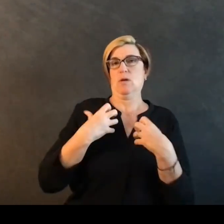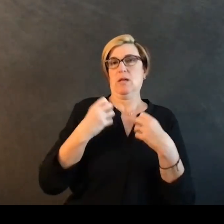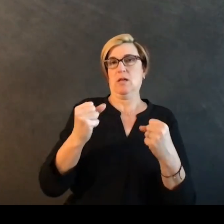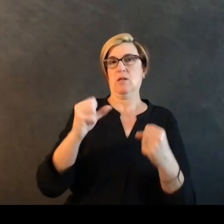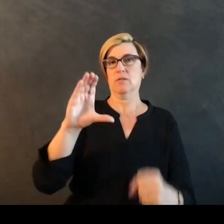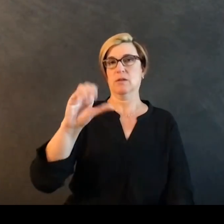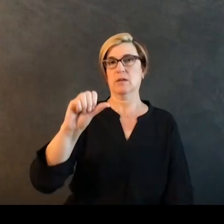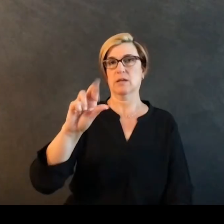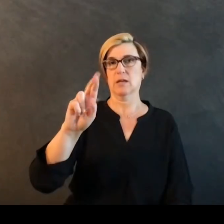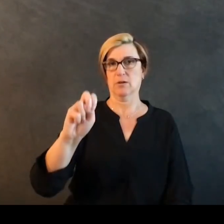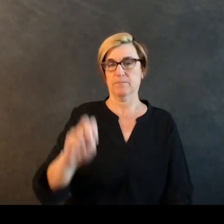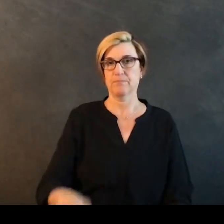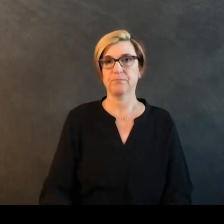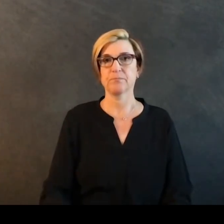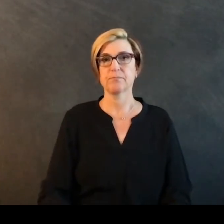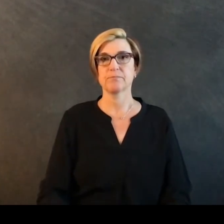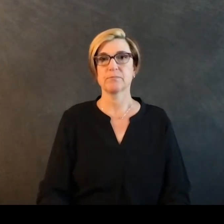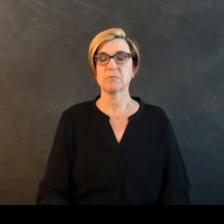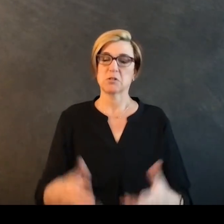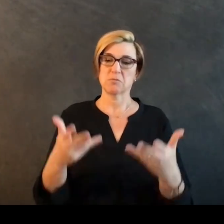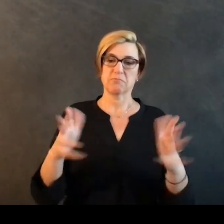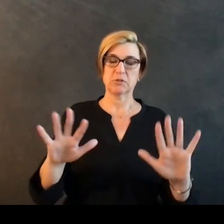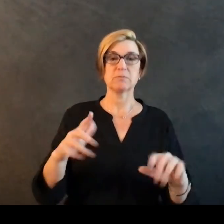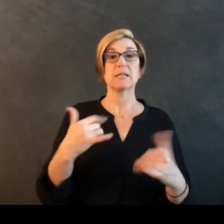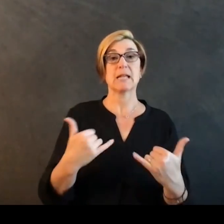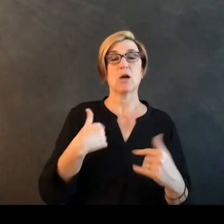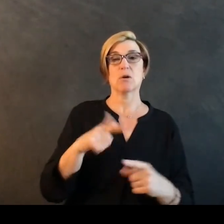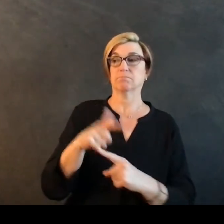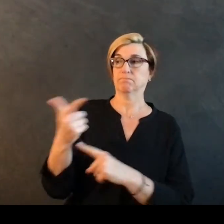with that let me introduce a Jared Kushner to speak about the work that